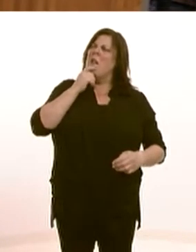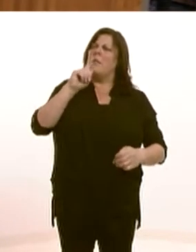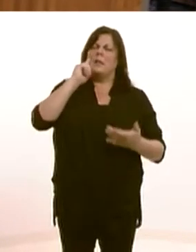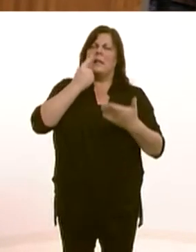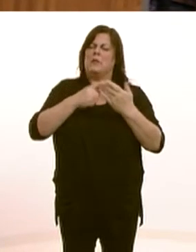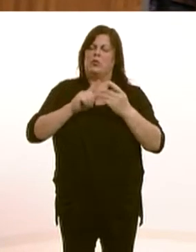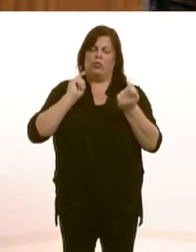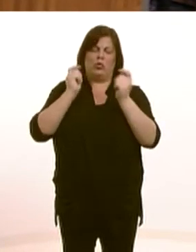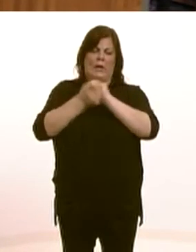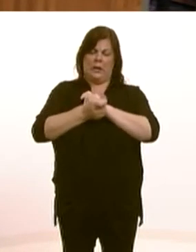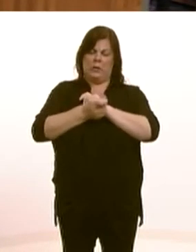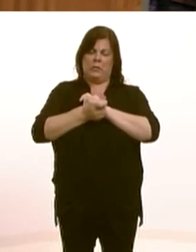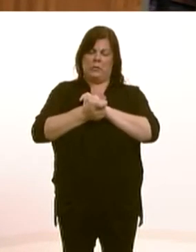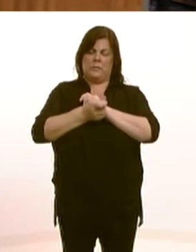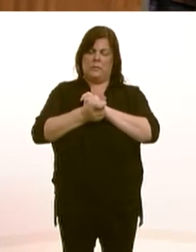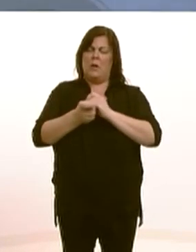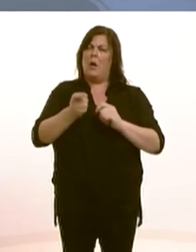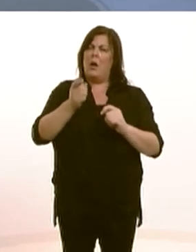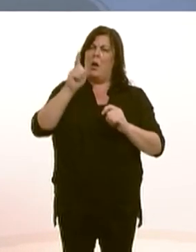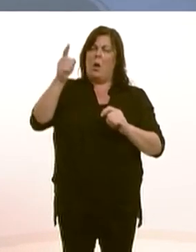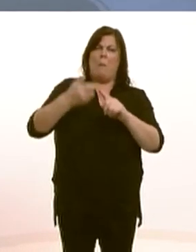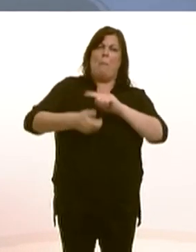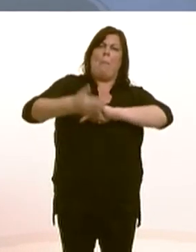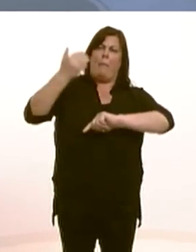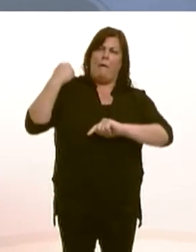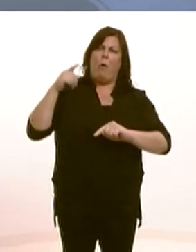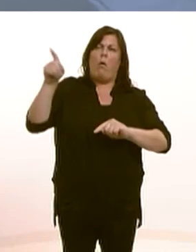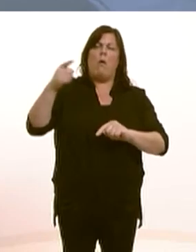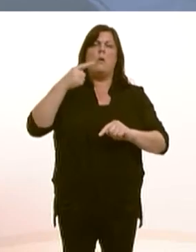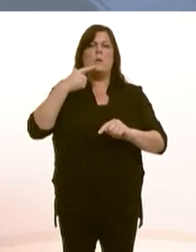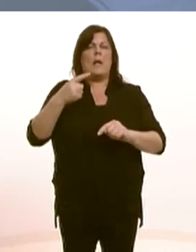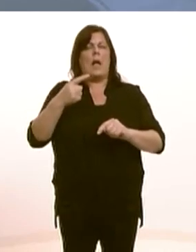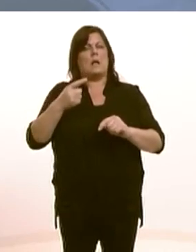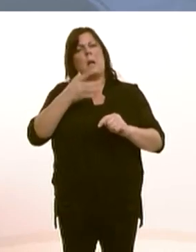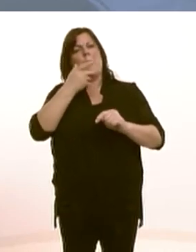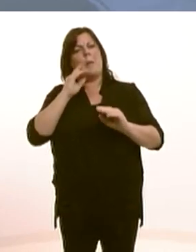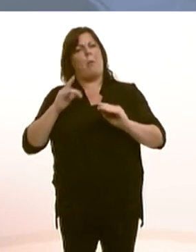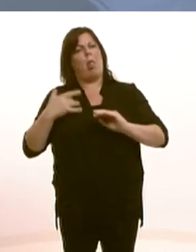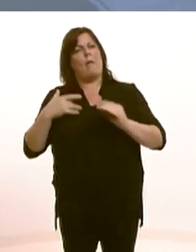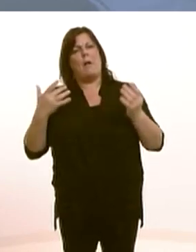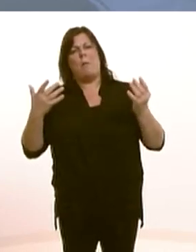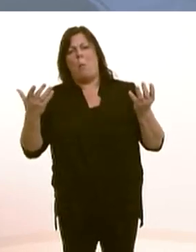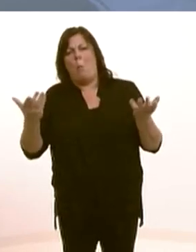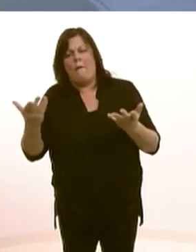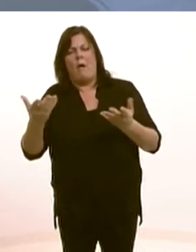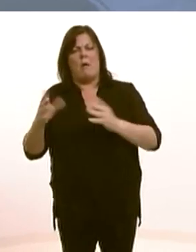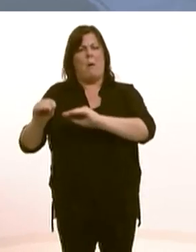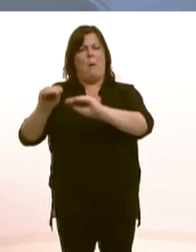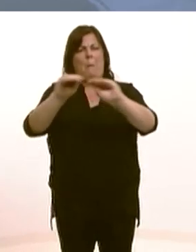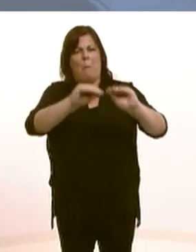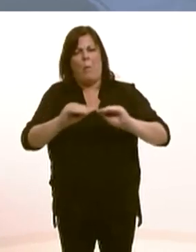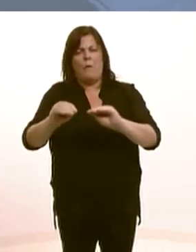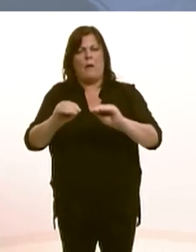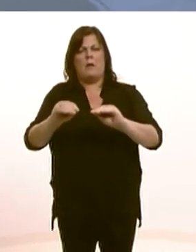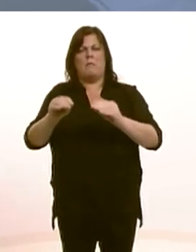up to dropping the prerequisite that the free movement of people is a requisite that you wanted back in your declaration in June.